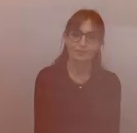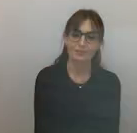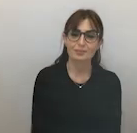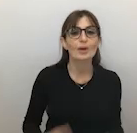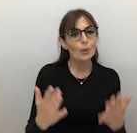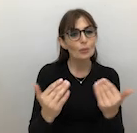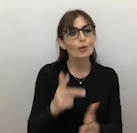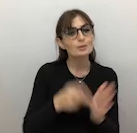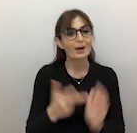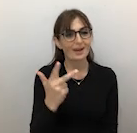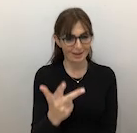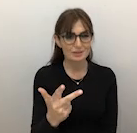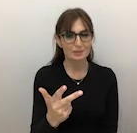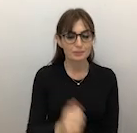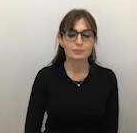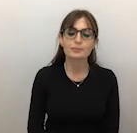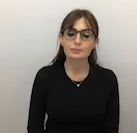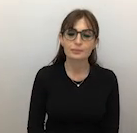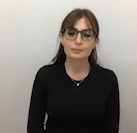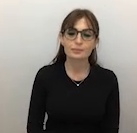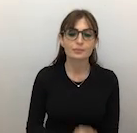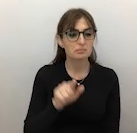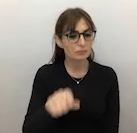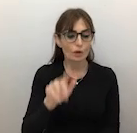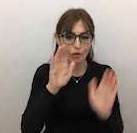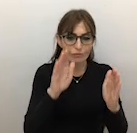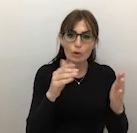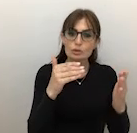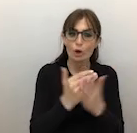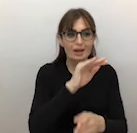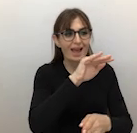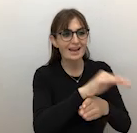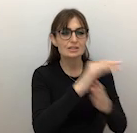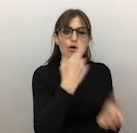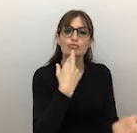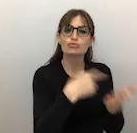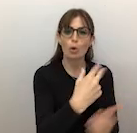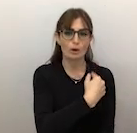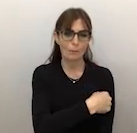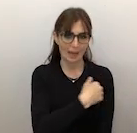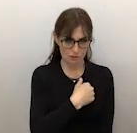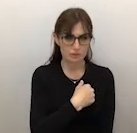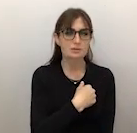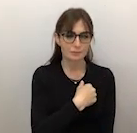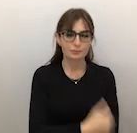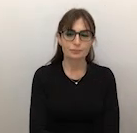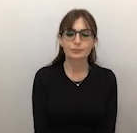Welcome to part eight in this series. In this eighth part of the series, we will be focused on external reporting obligations.